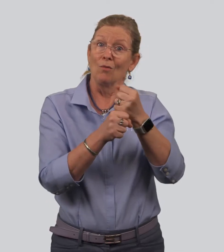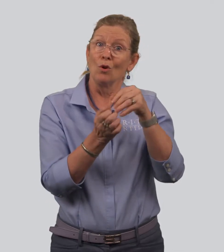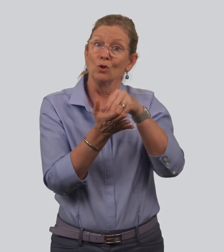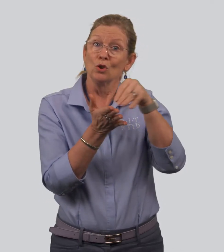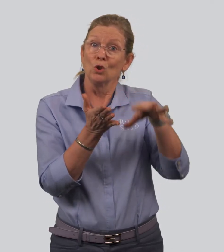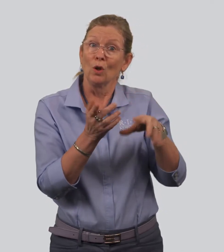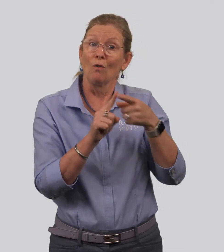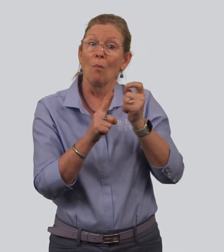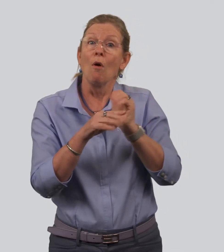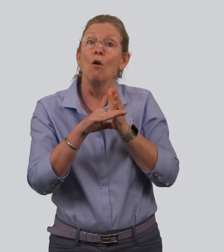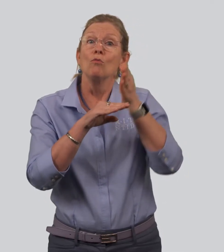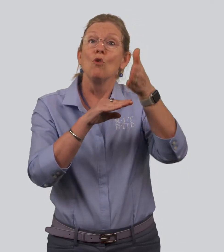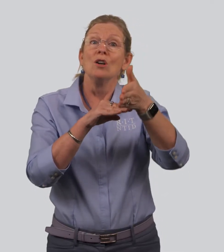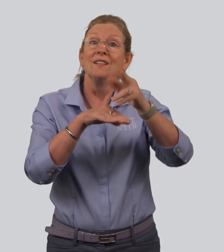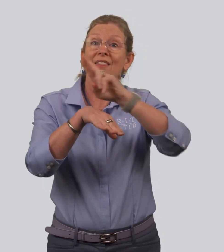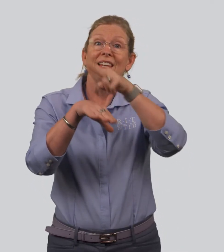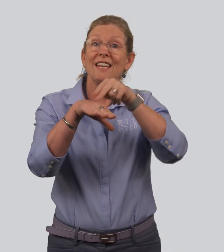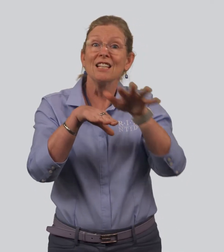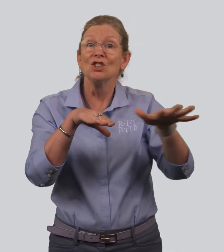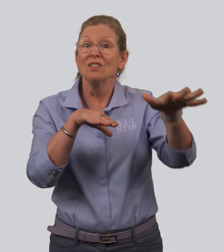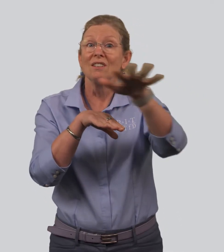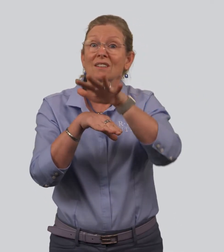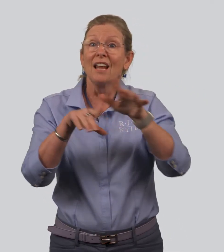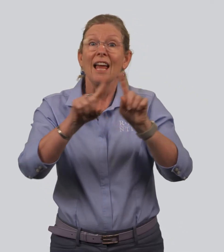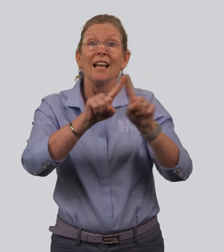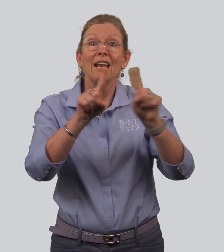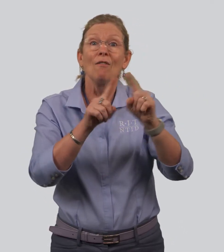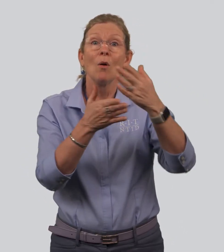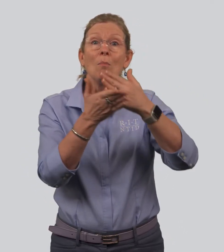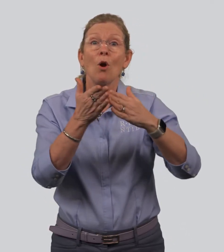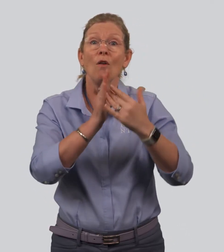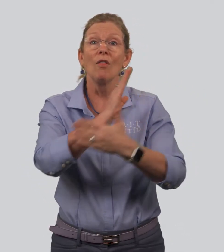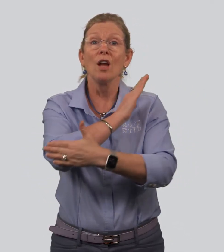Because we draw students from across the nation,